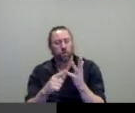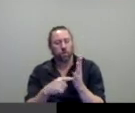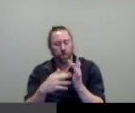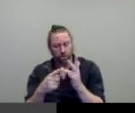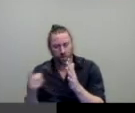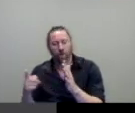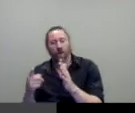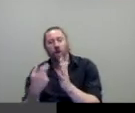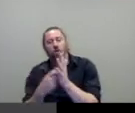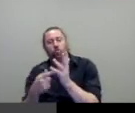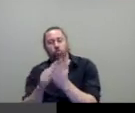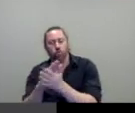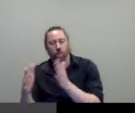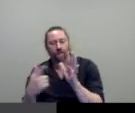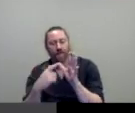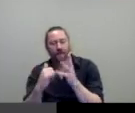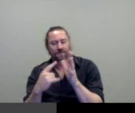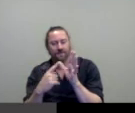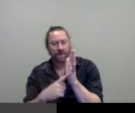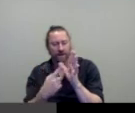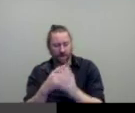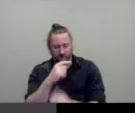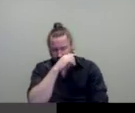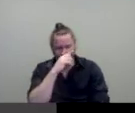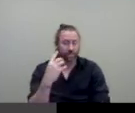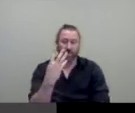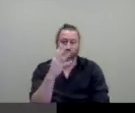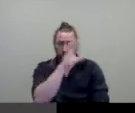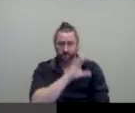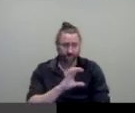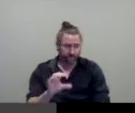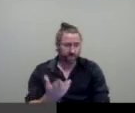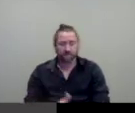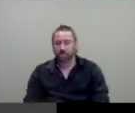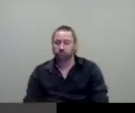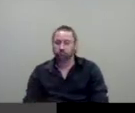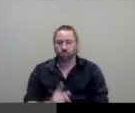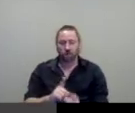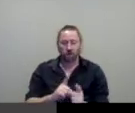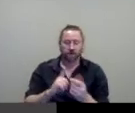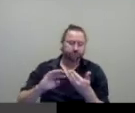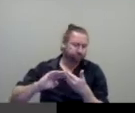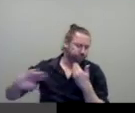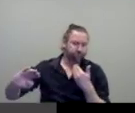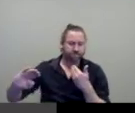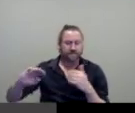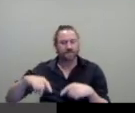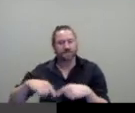and if we look at these artworks we find again this same kind of movement away from lyrical